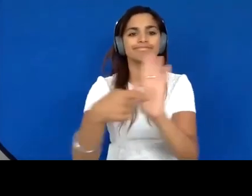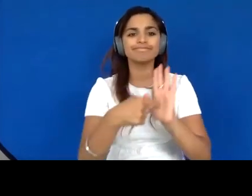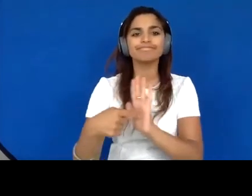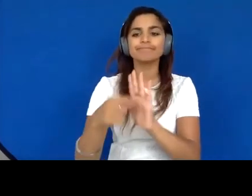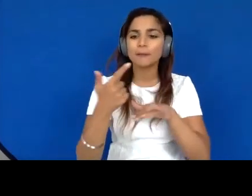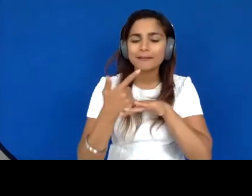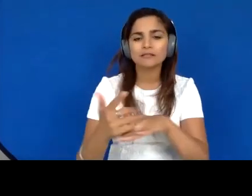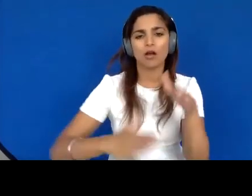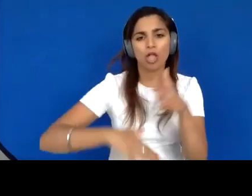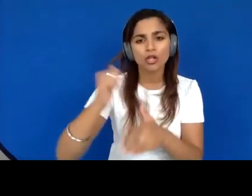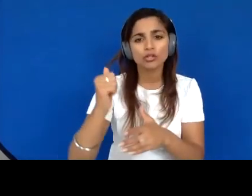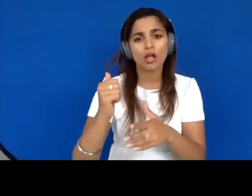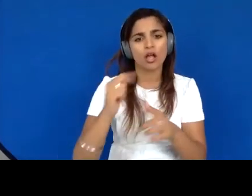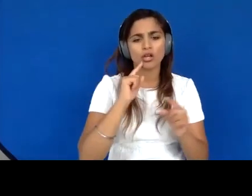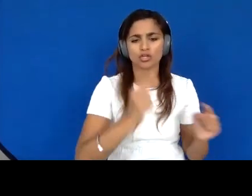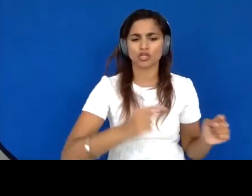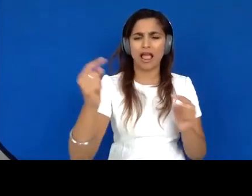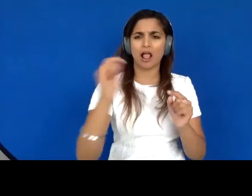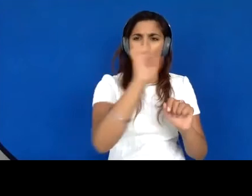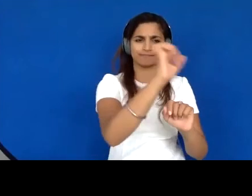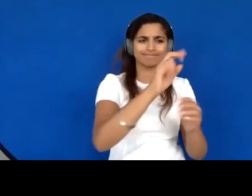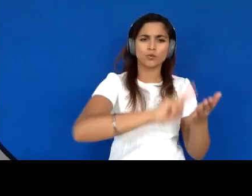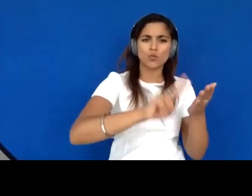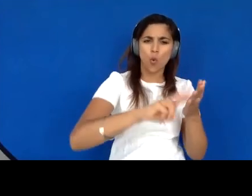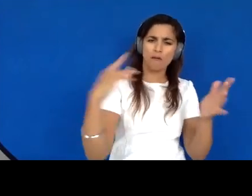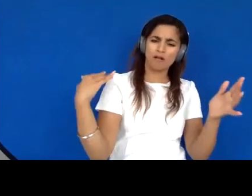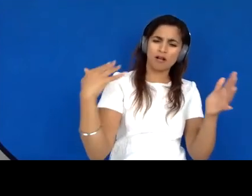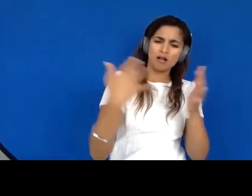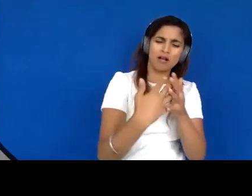long-established gender norms regarding - male athletes sports presenters and